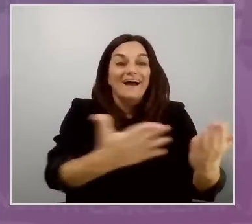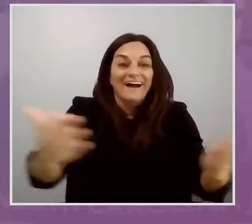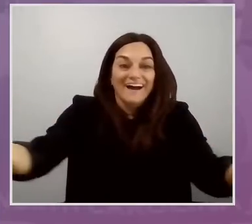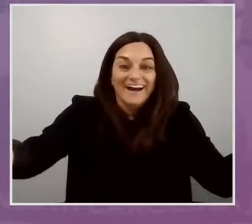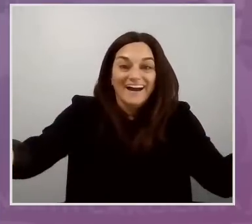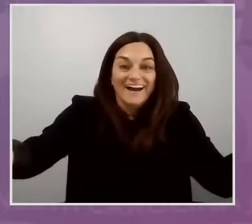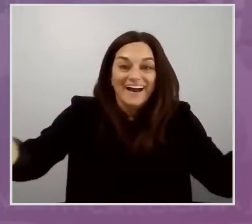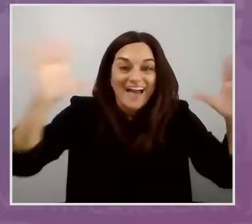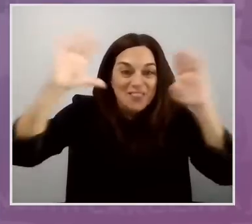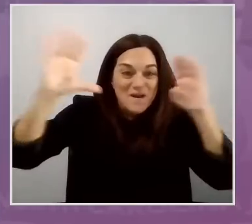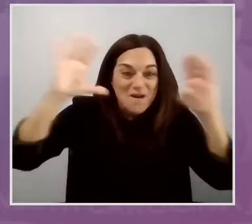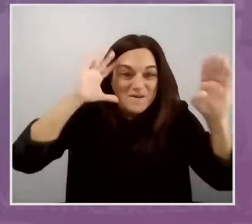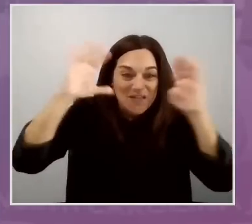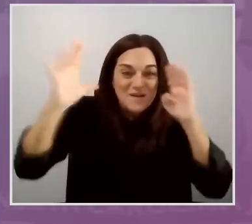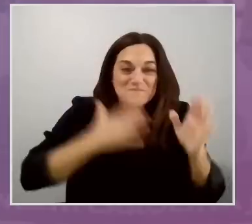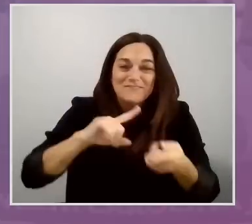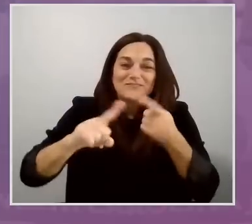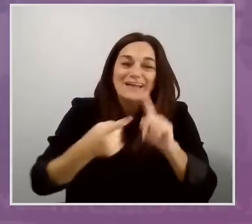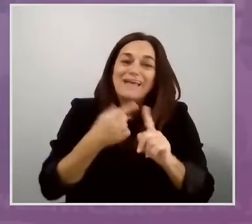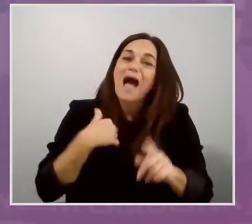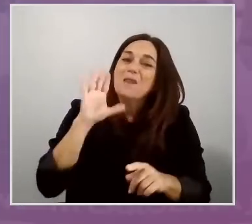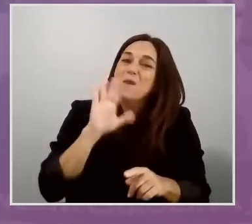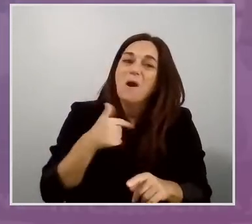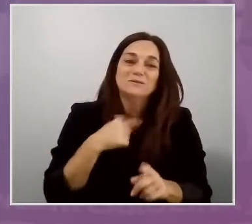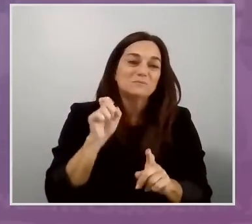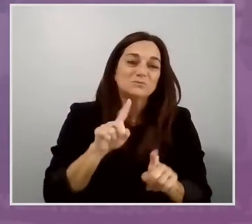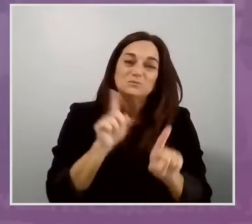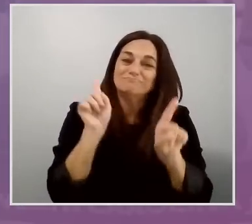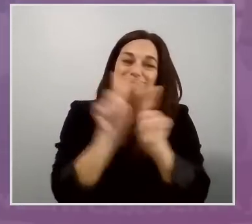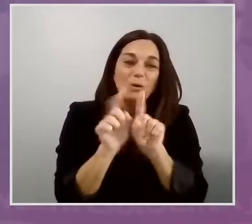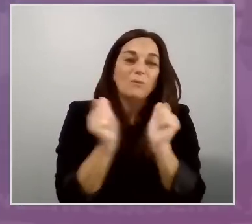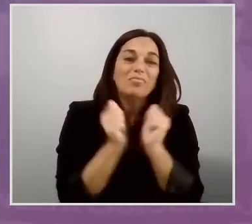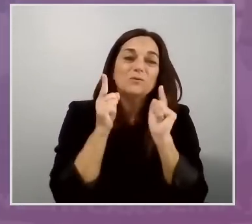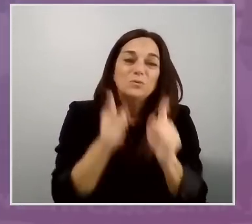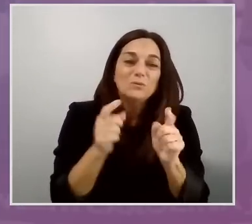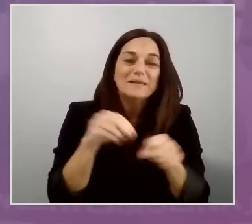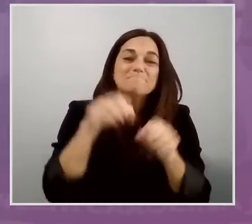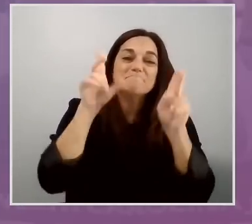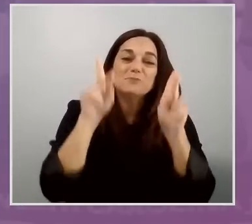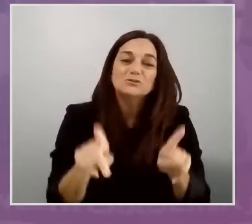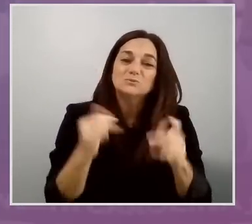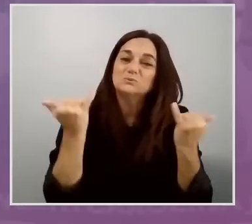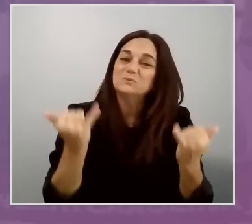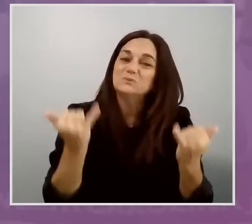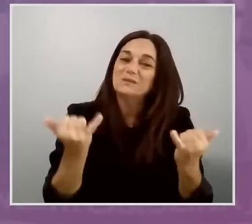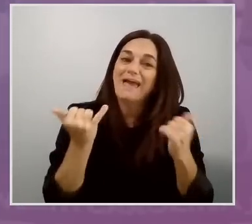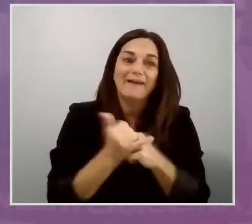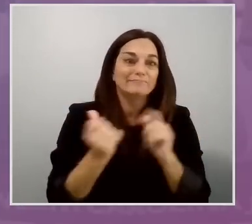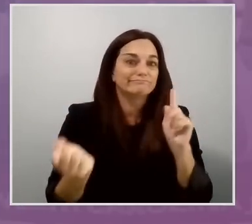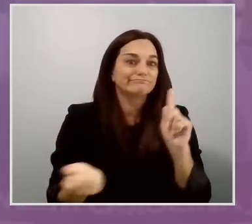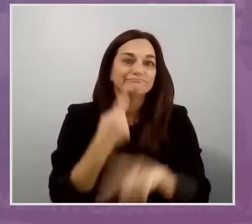THANK YOU FOR THAT. AND TO EVERYONE, GREETINGS. ALL MY FRIENDS, YOU KNOW, I